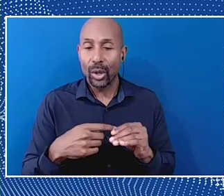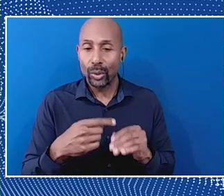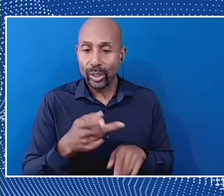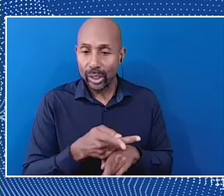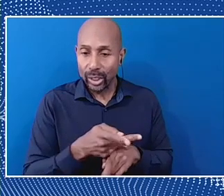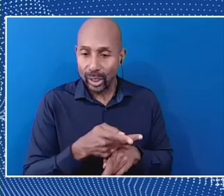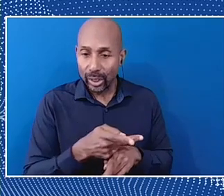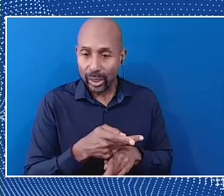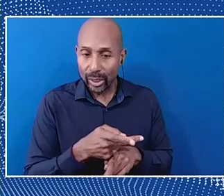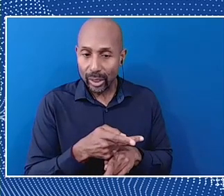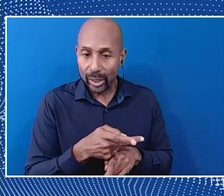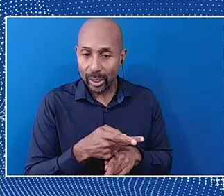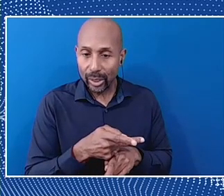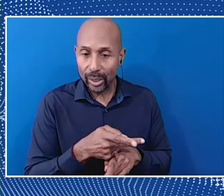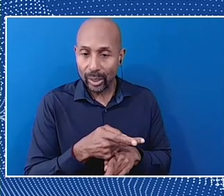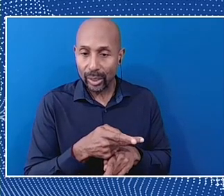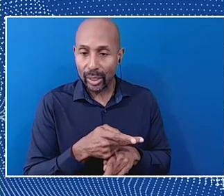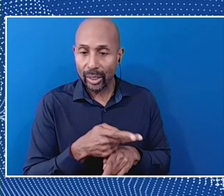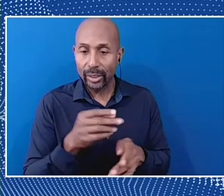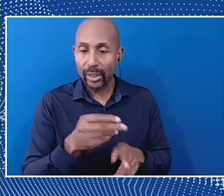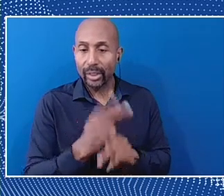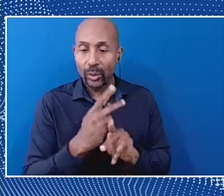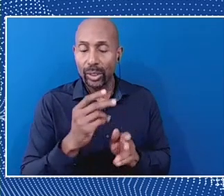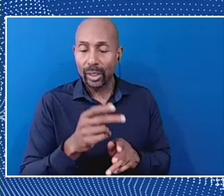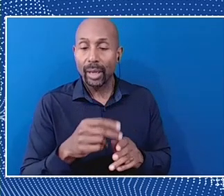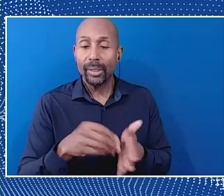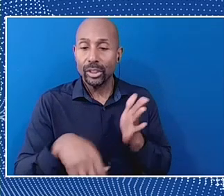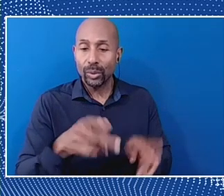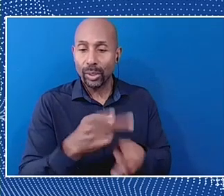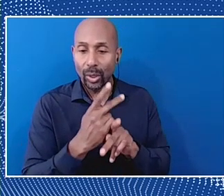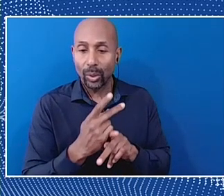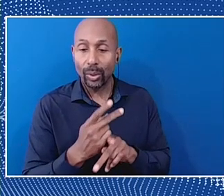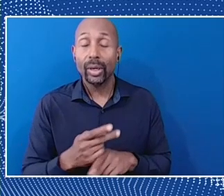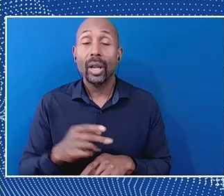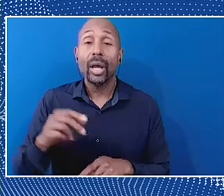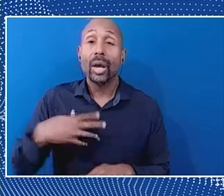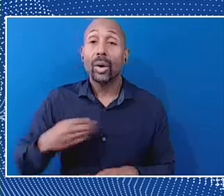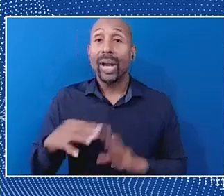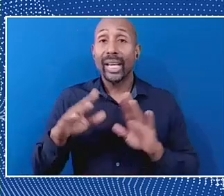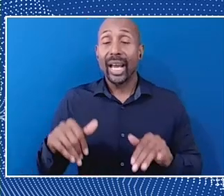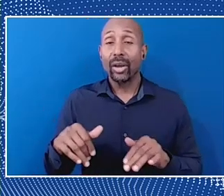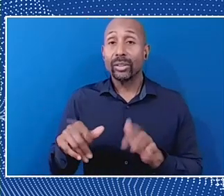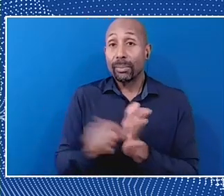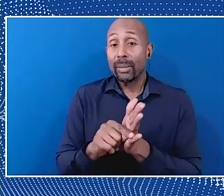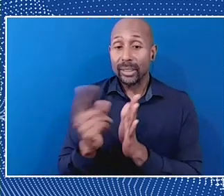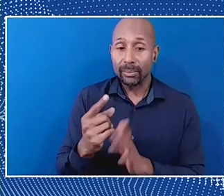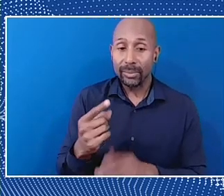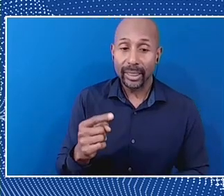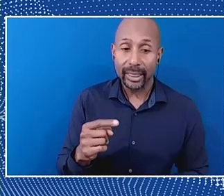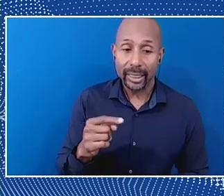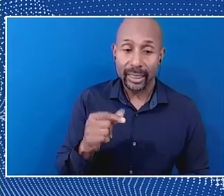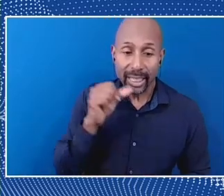million borrowers are unsafe, are at $0 payments per month. I think that's an indication of hardship.